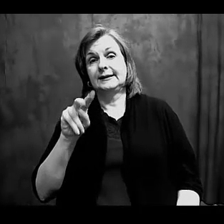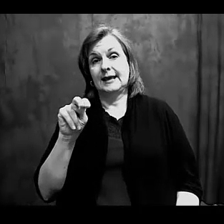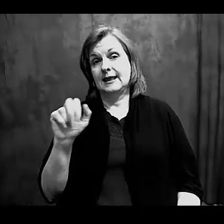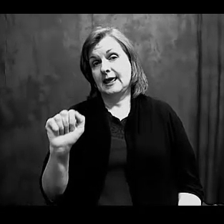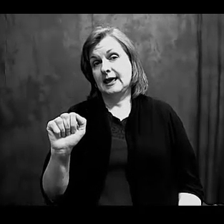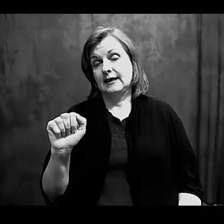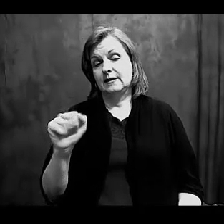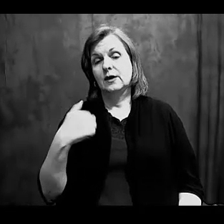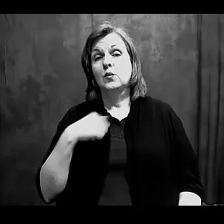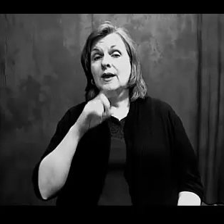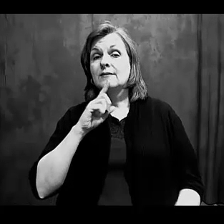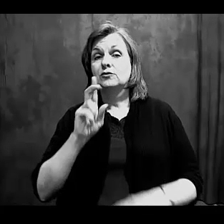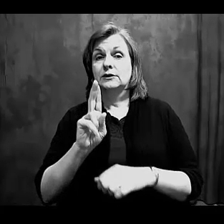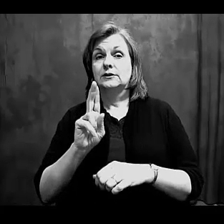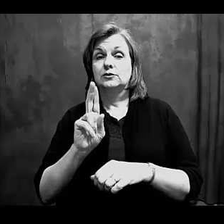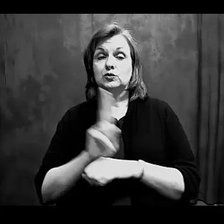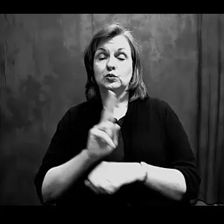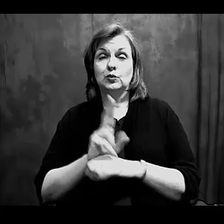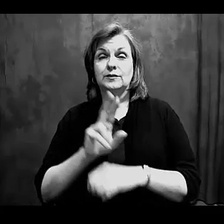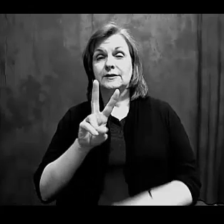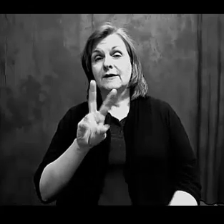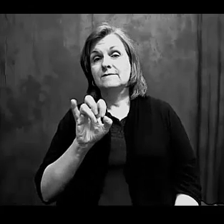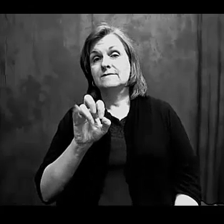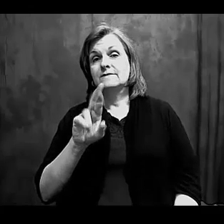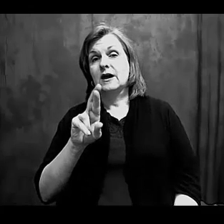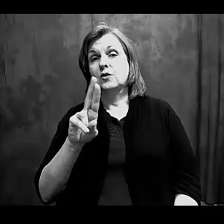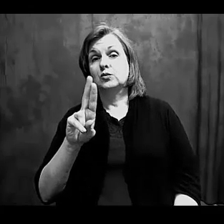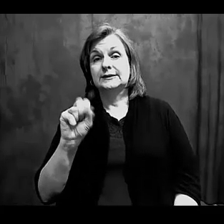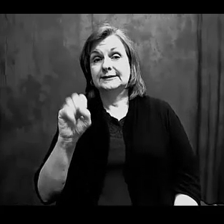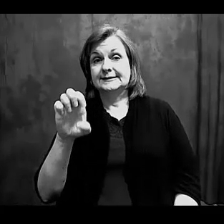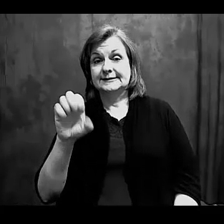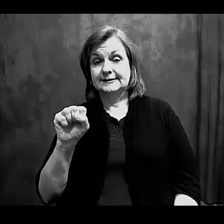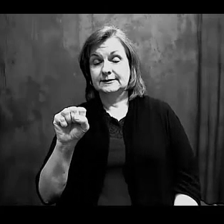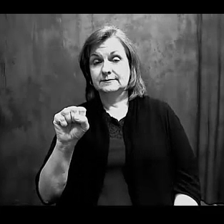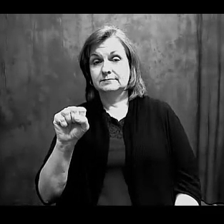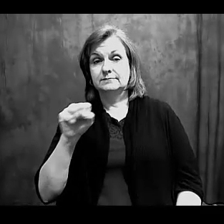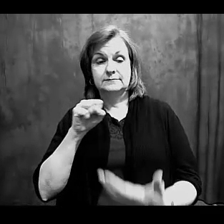we actually use viruses quite a bit to study DNA function